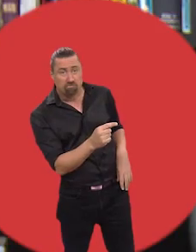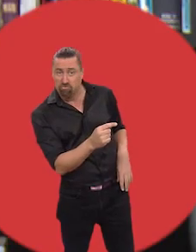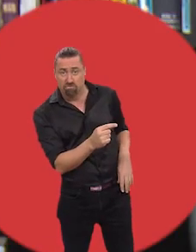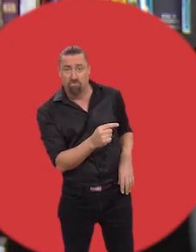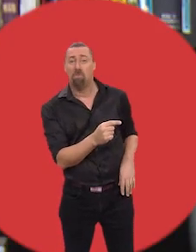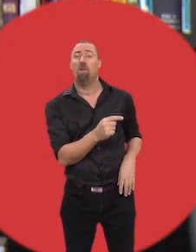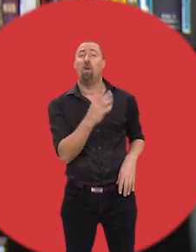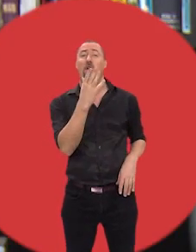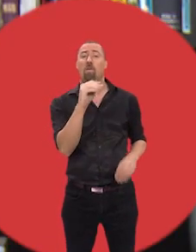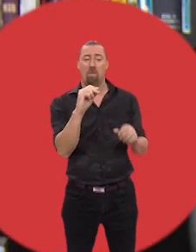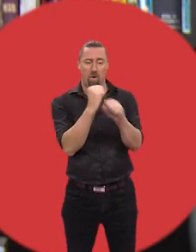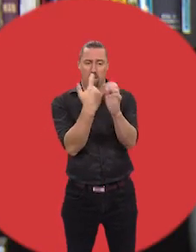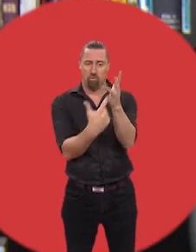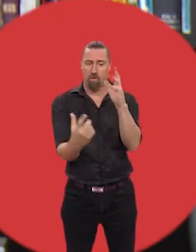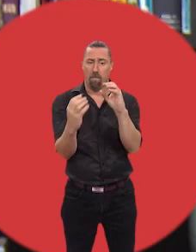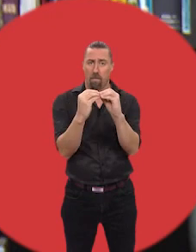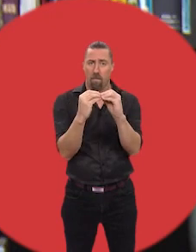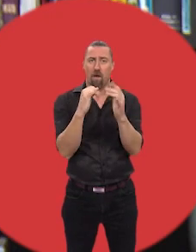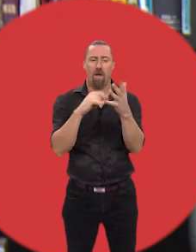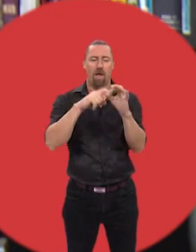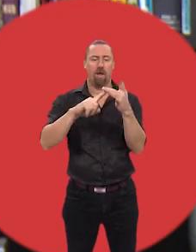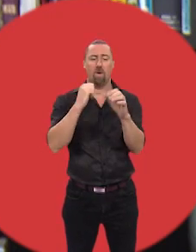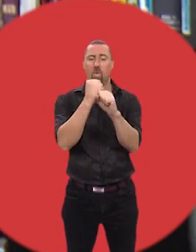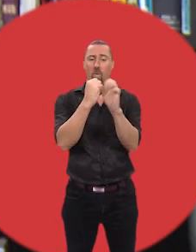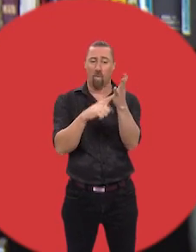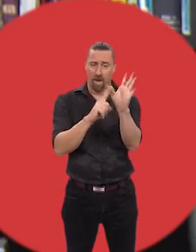"It's made by the grub of the scribbling gum moth."